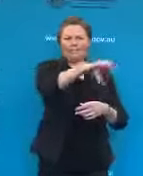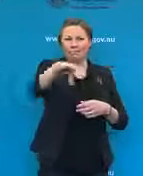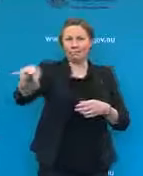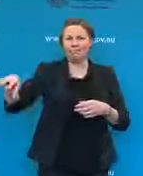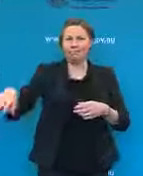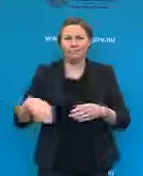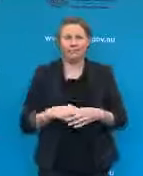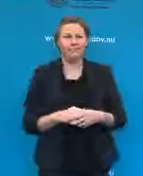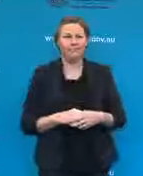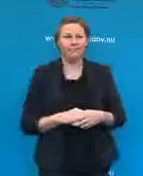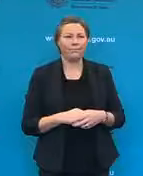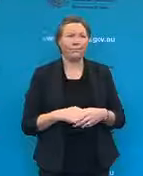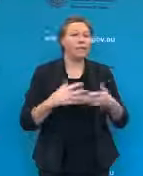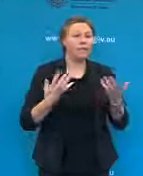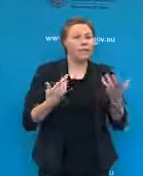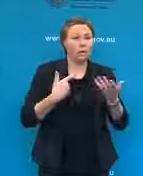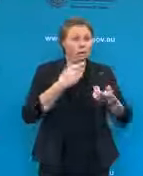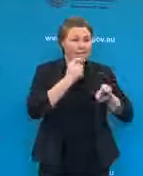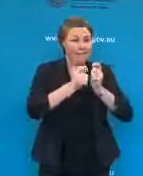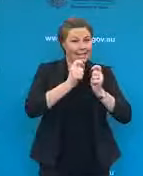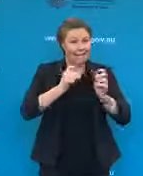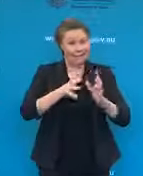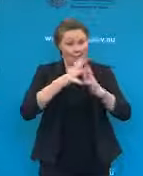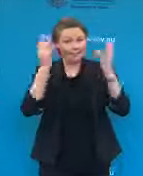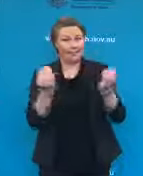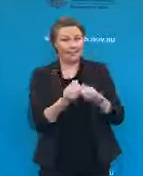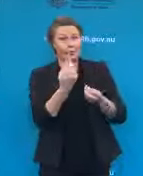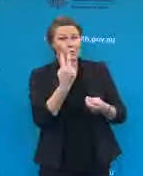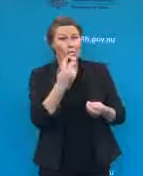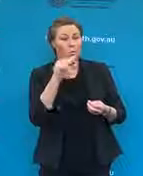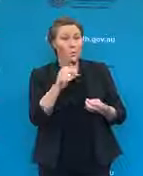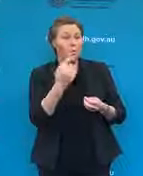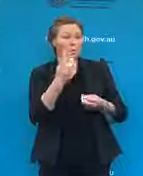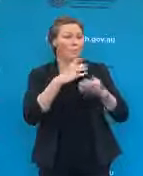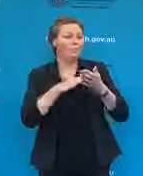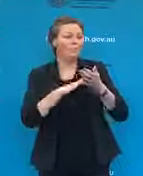strong, we've done 2.1 million tests across a